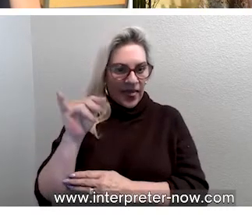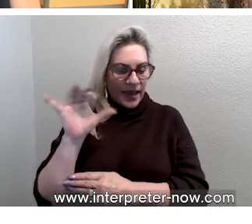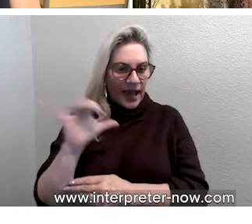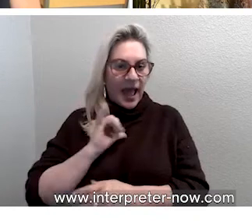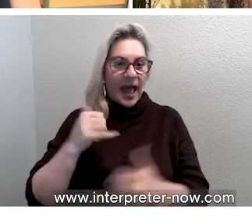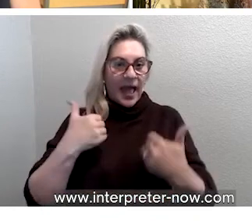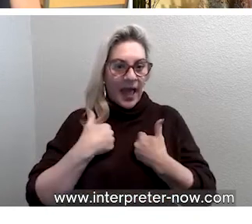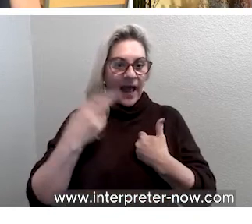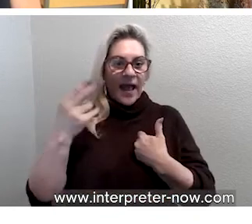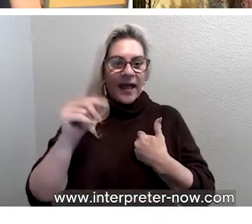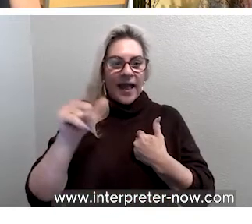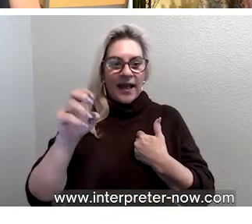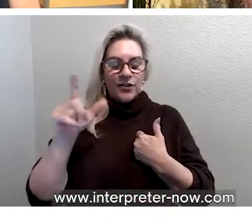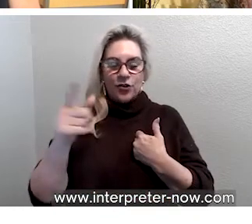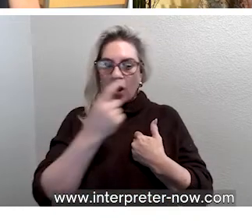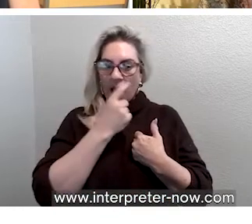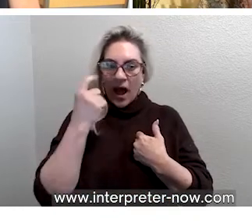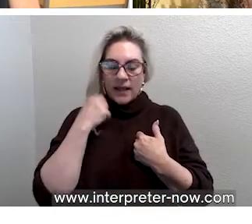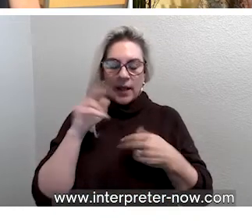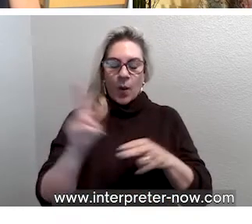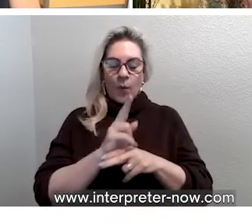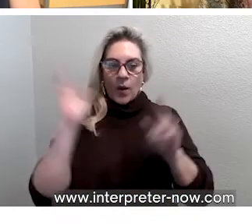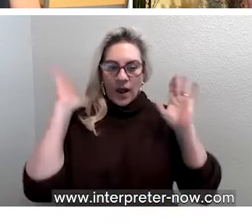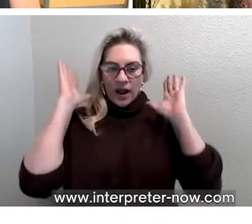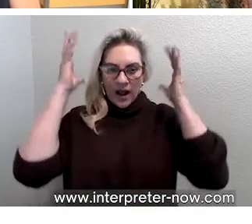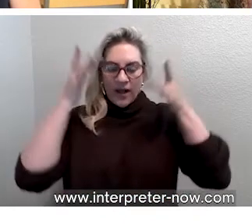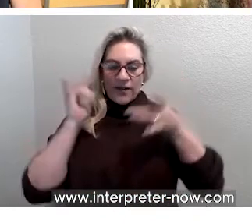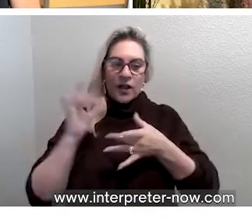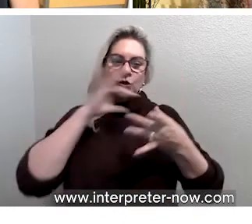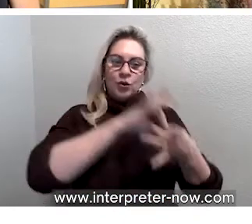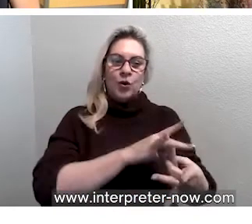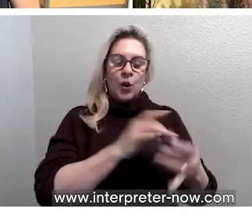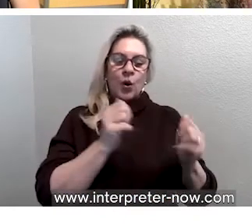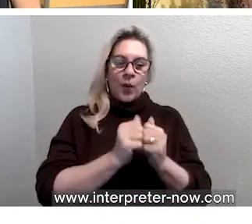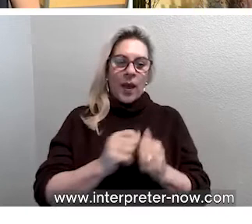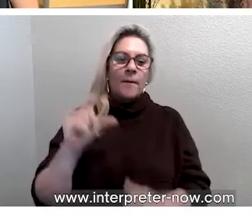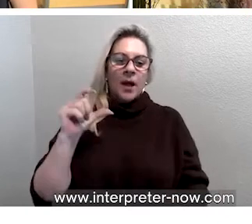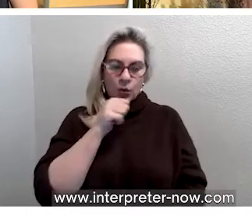I am wearing a head covering that is associated with Muslim women.